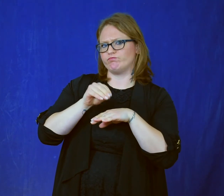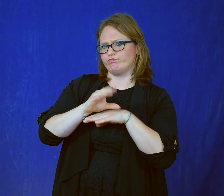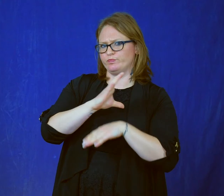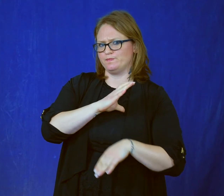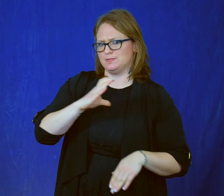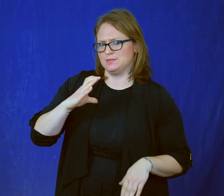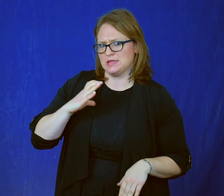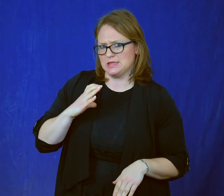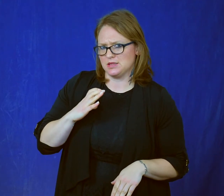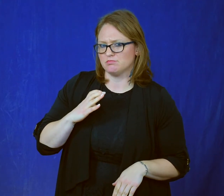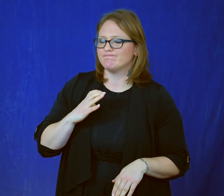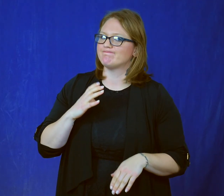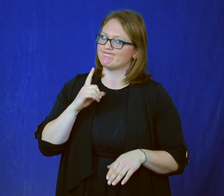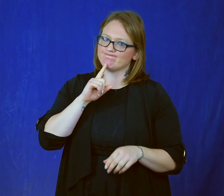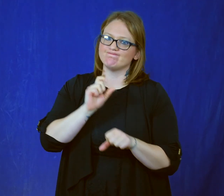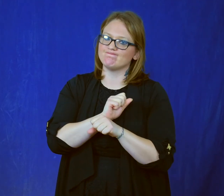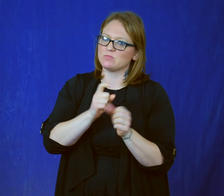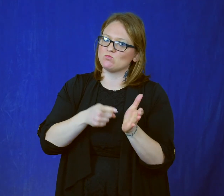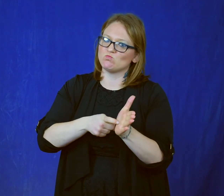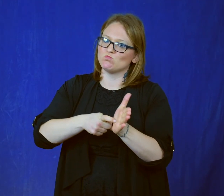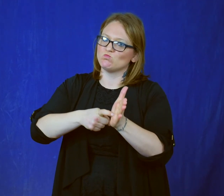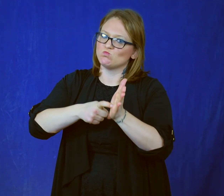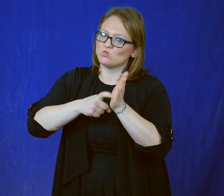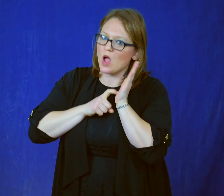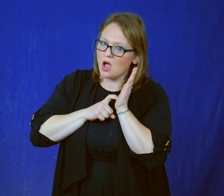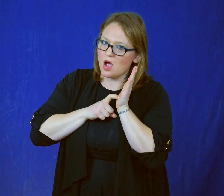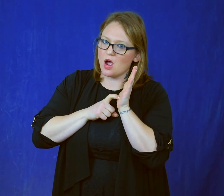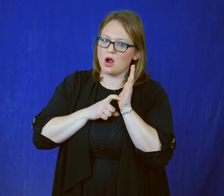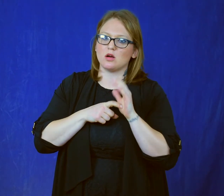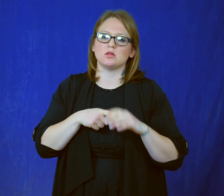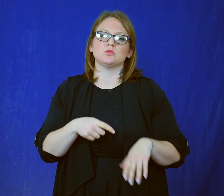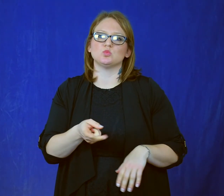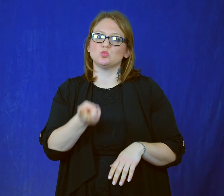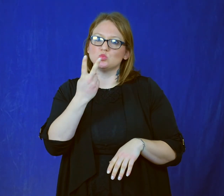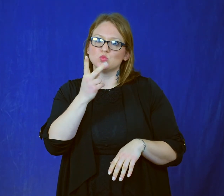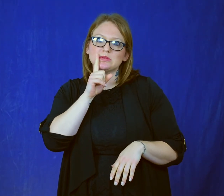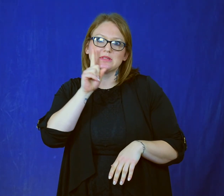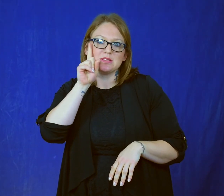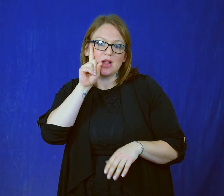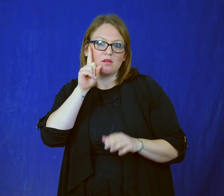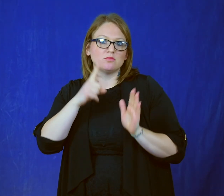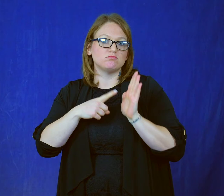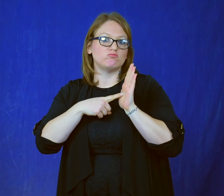Representatives from various stakeholder groups develop EHDI medical and educational guidelines.